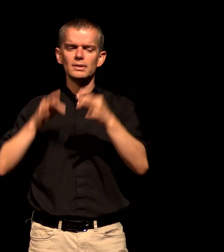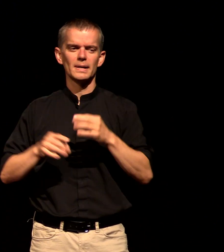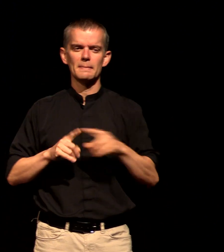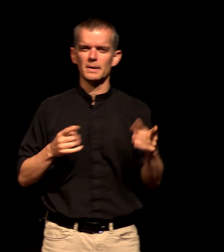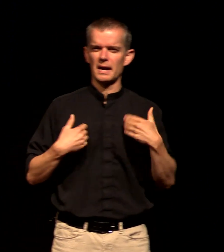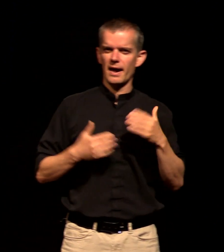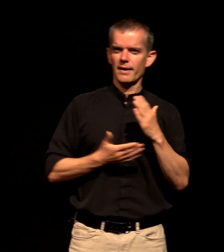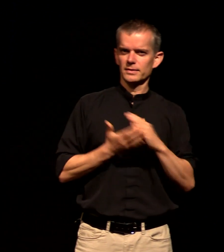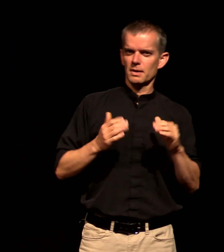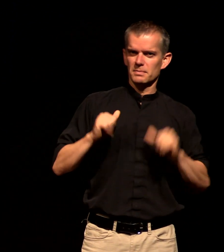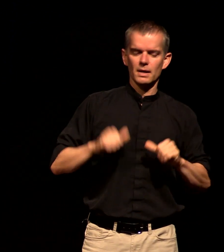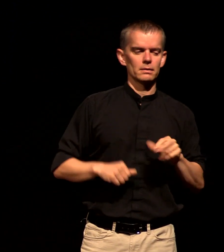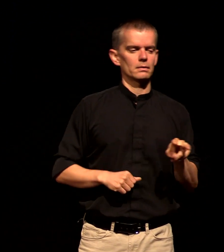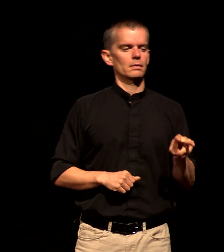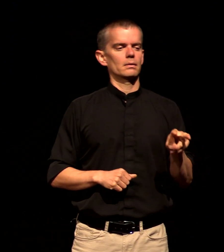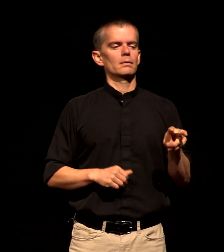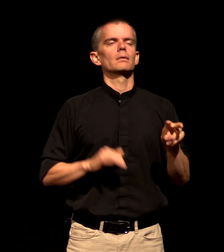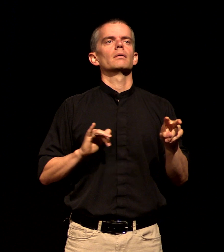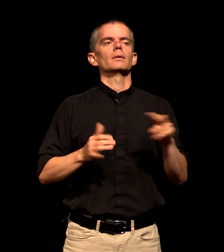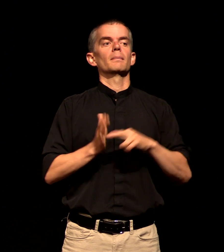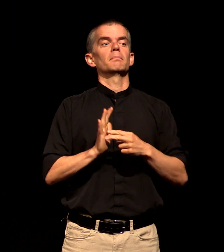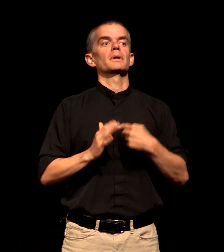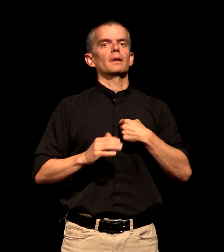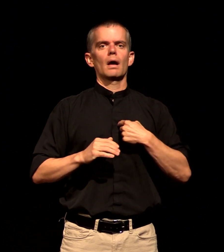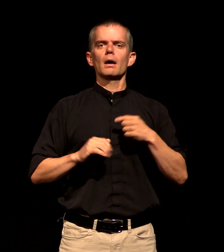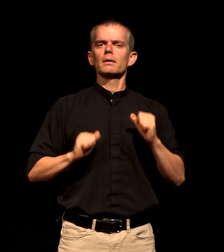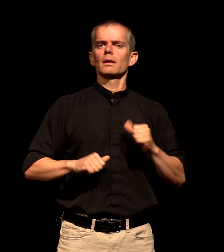doubts, our own angers and anguishes and to know that they